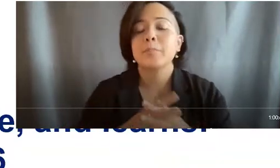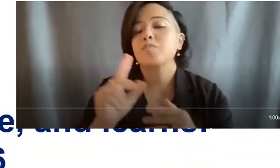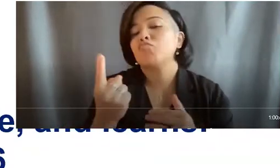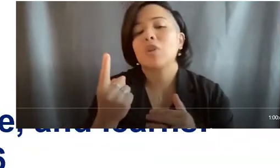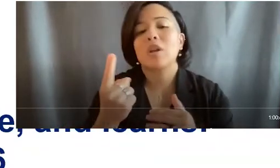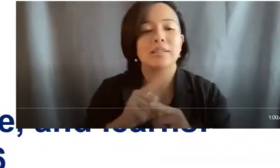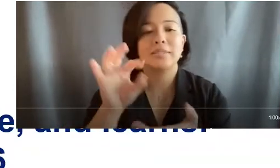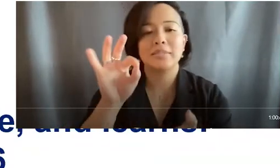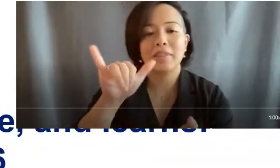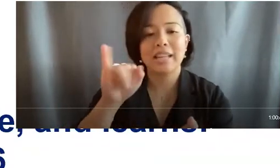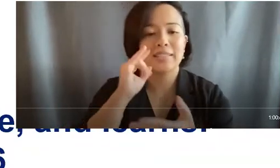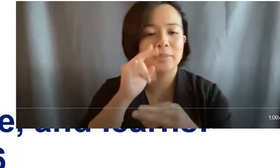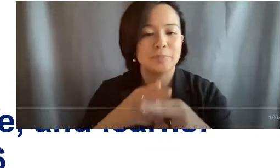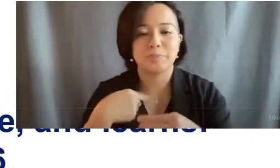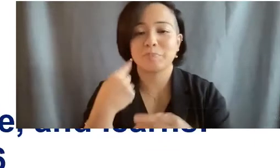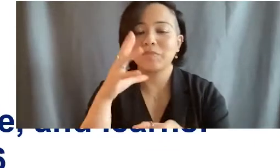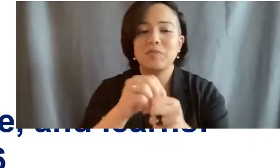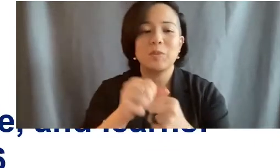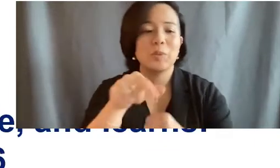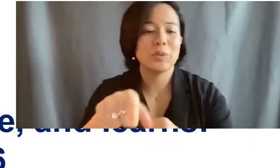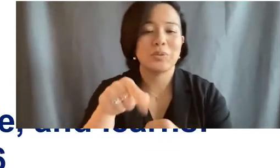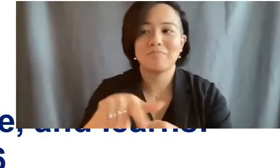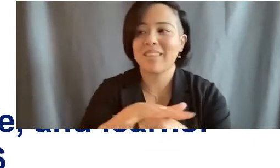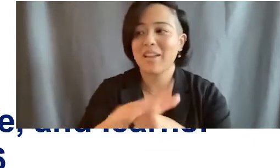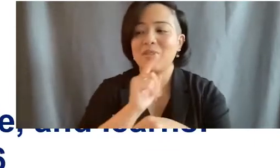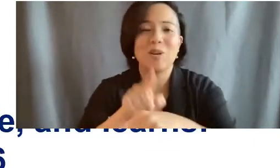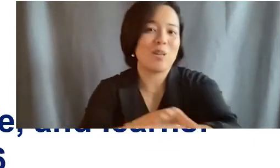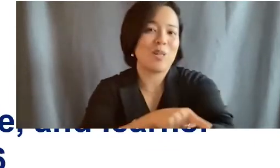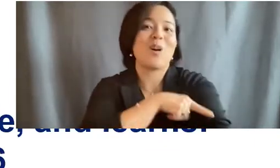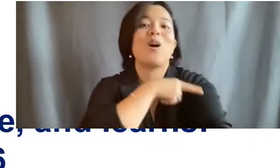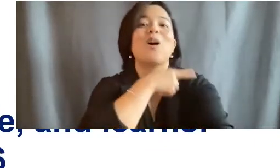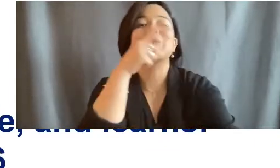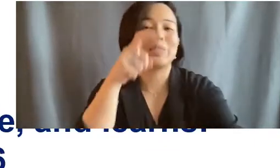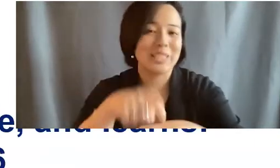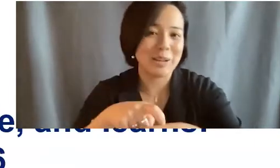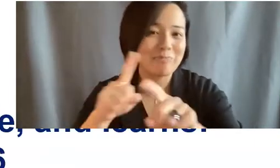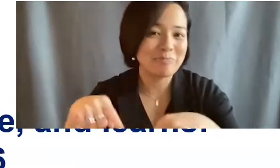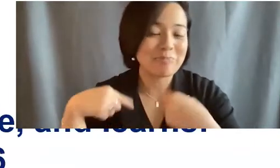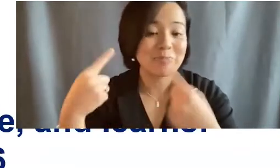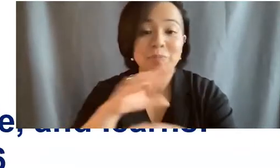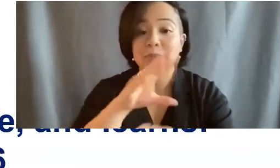U.S. has always been a big partner